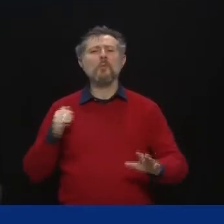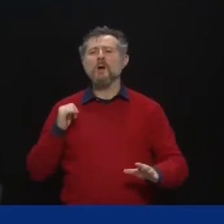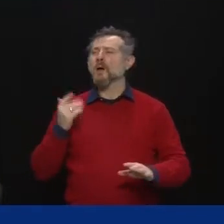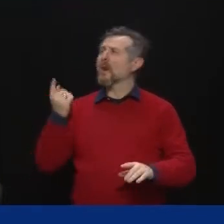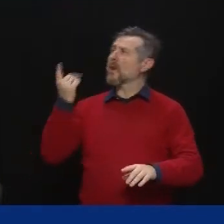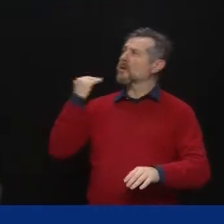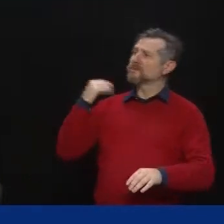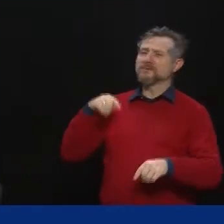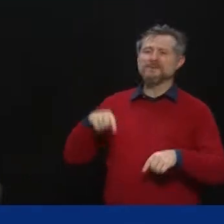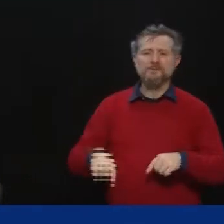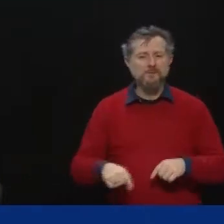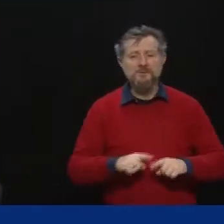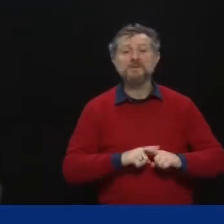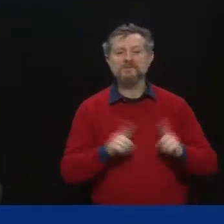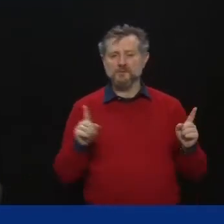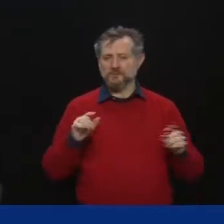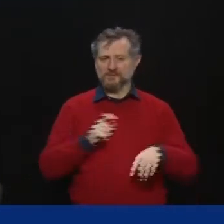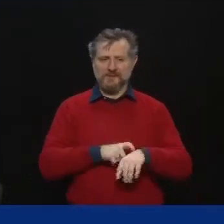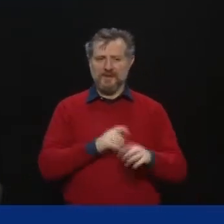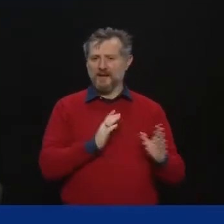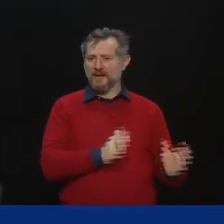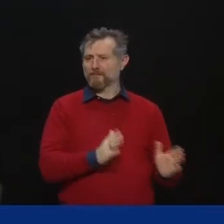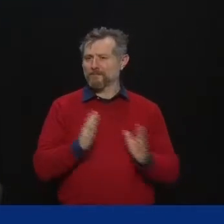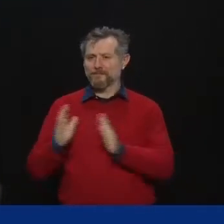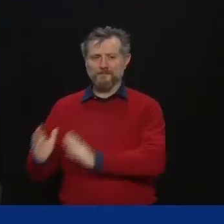AND I'LL TALK ABOUT WHY WE DON'T